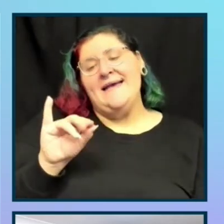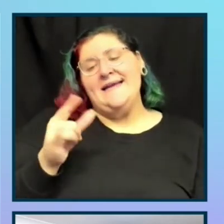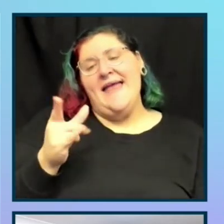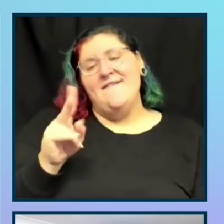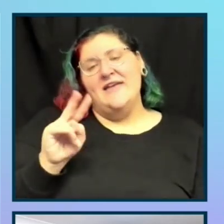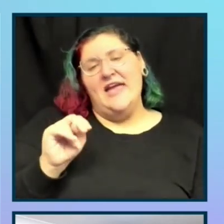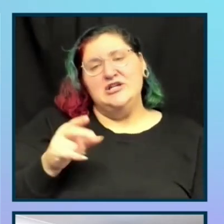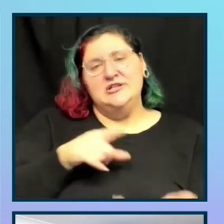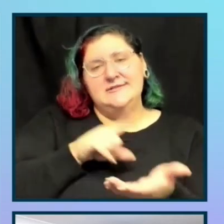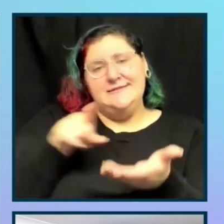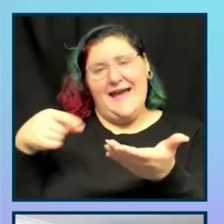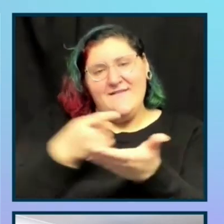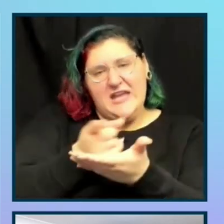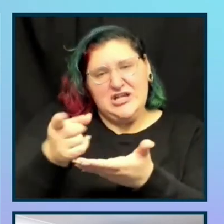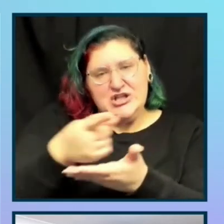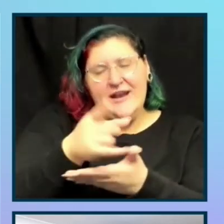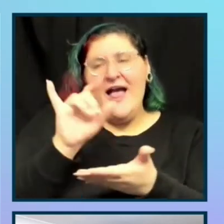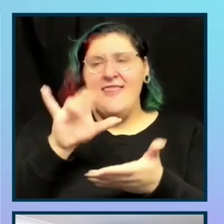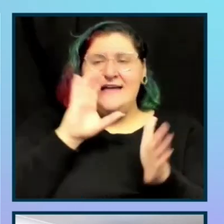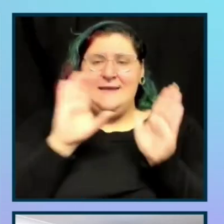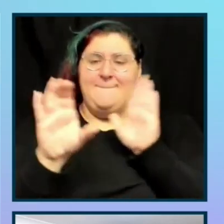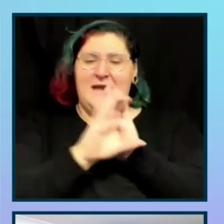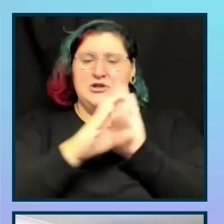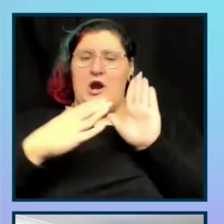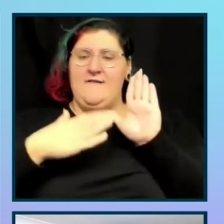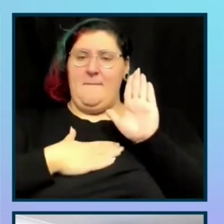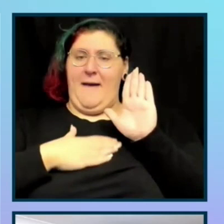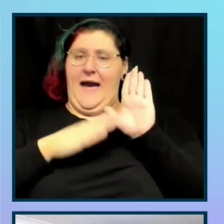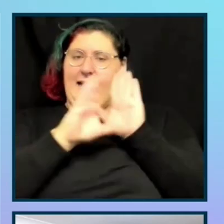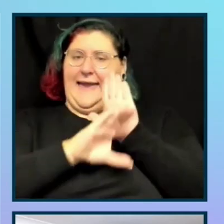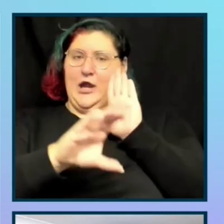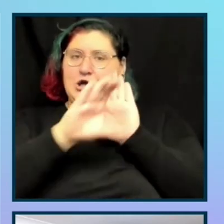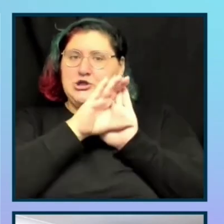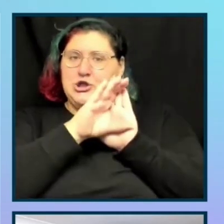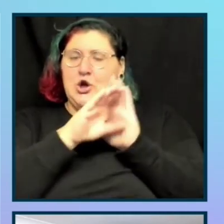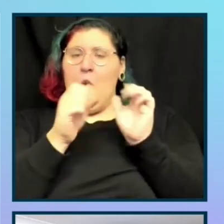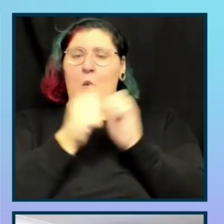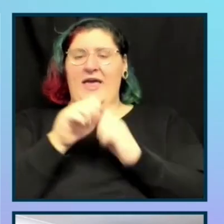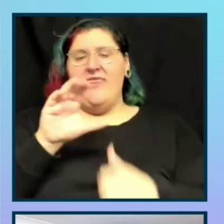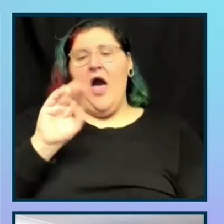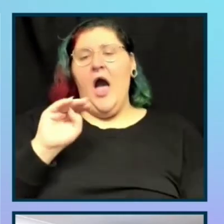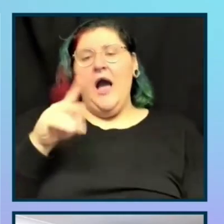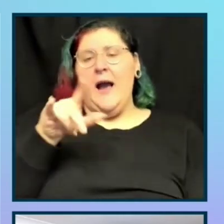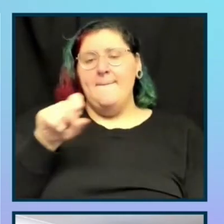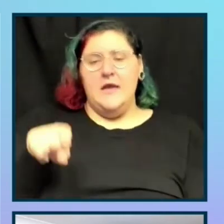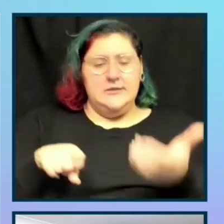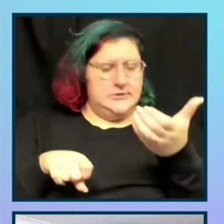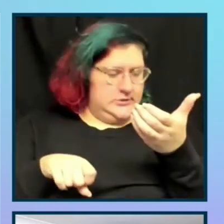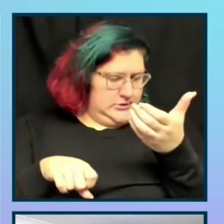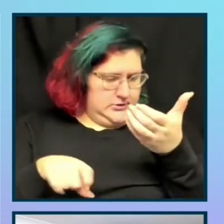in game holding a compass and sort of looking around wondering what way to go.